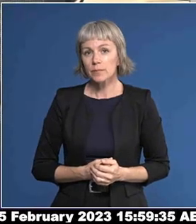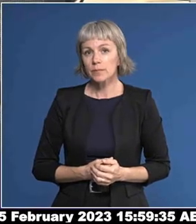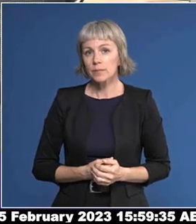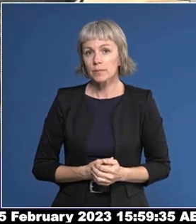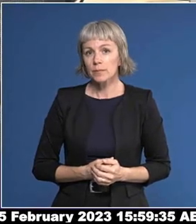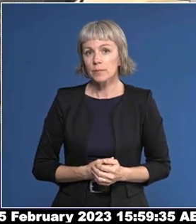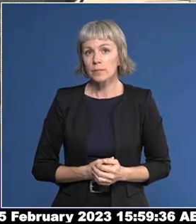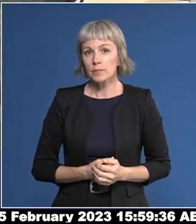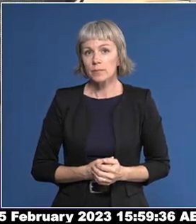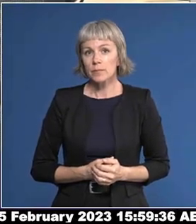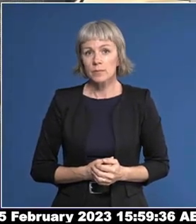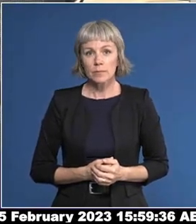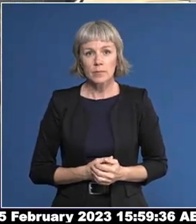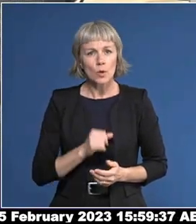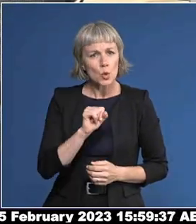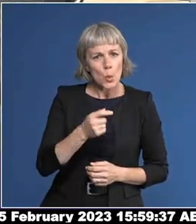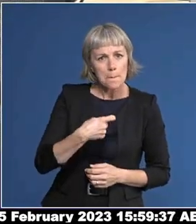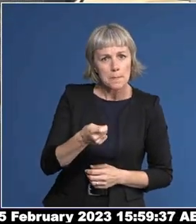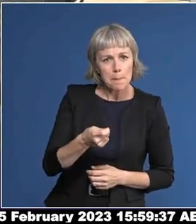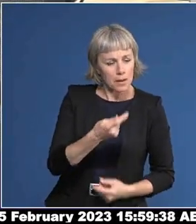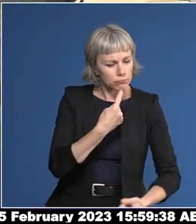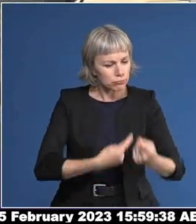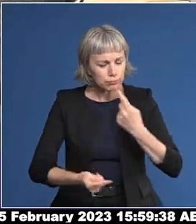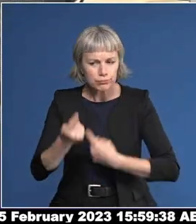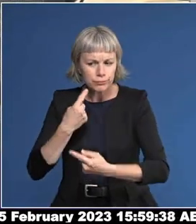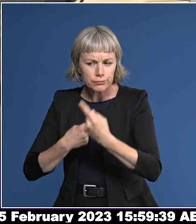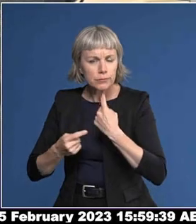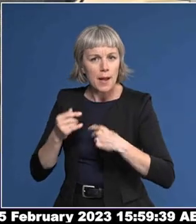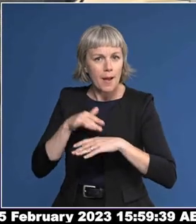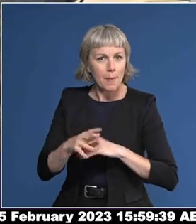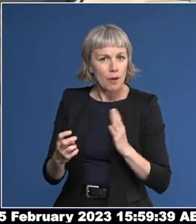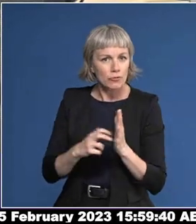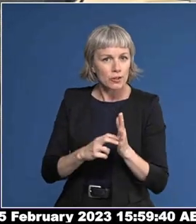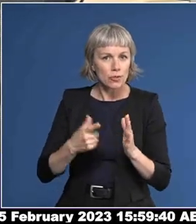register or not? Leaving aside those for whom registration is mandatory, just when it's a choice.